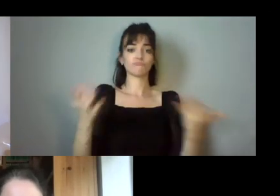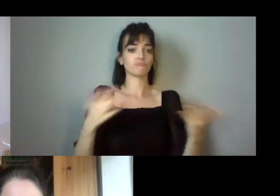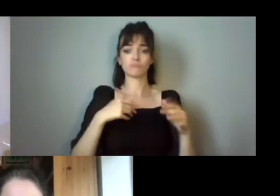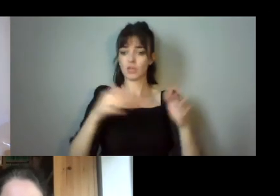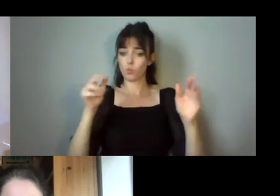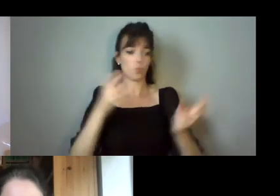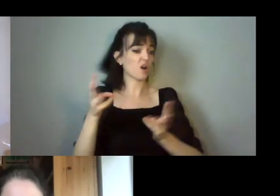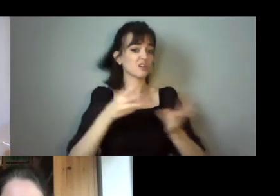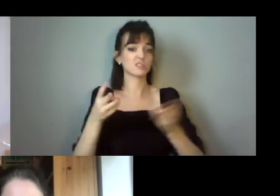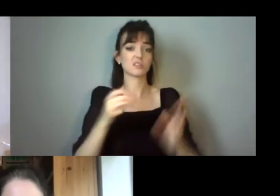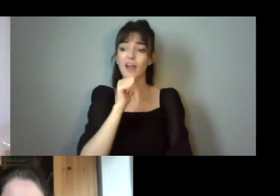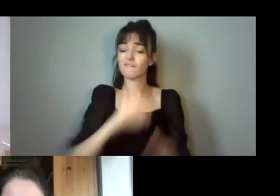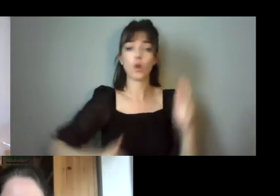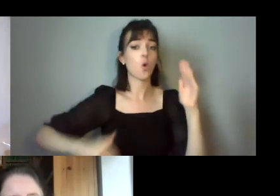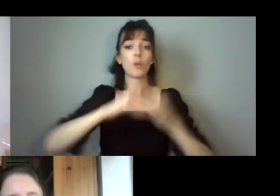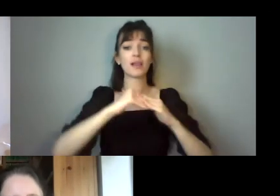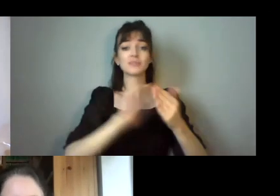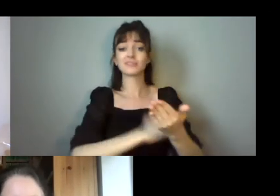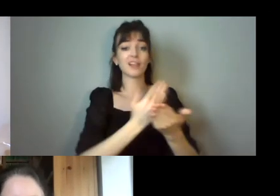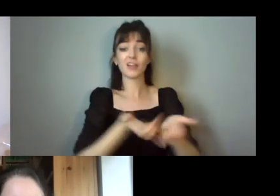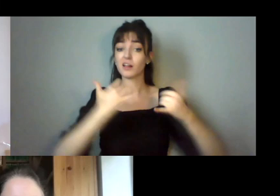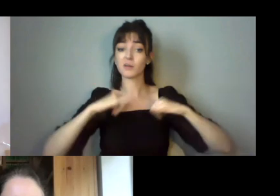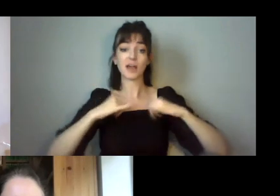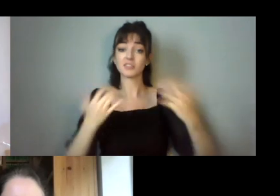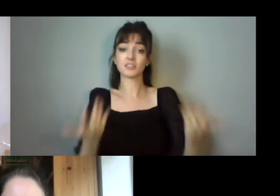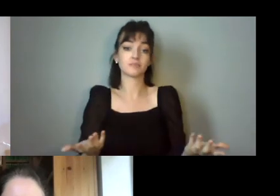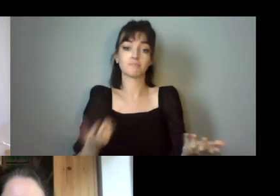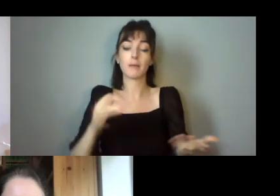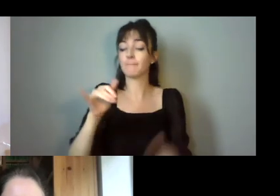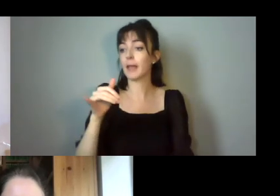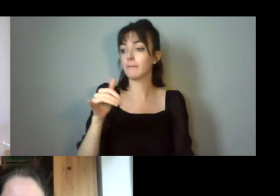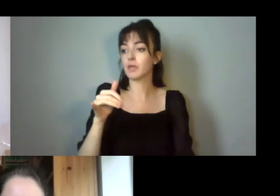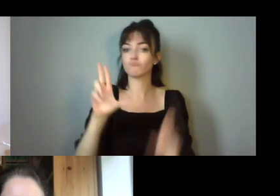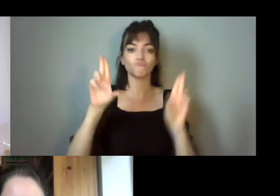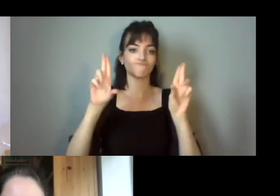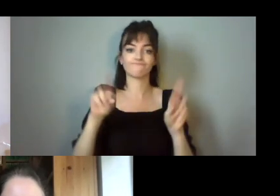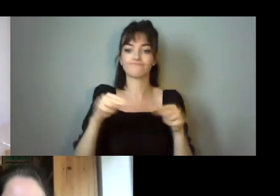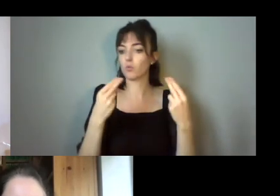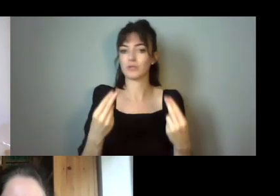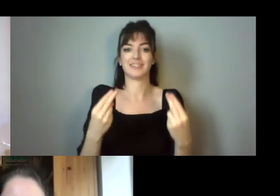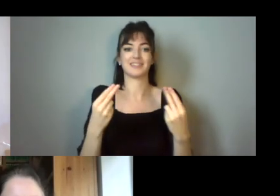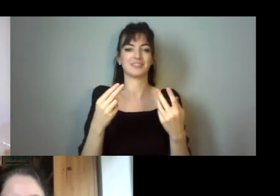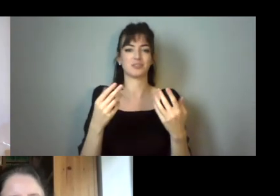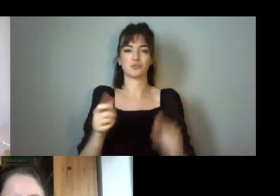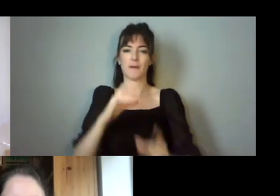there is no limitations to legal capacity. Maybe we don't need to formalise the support agreement.